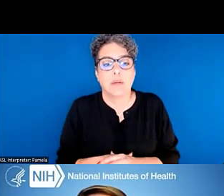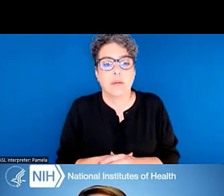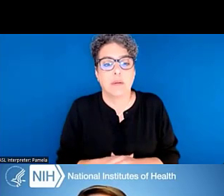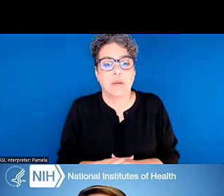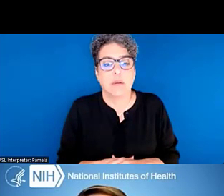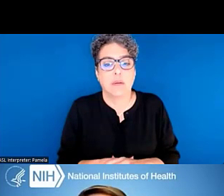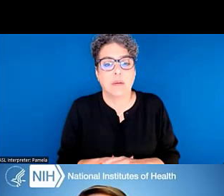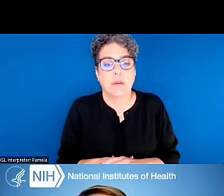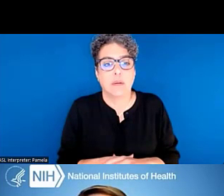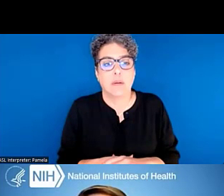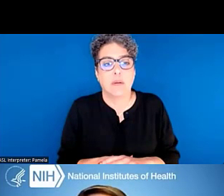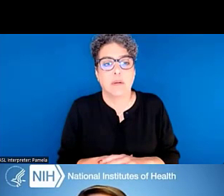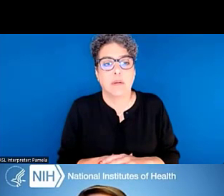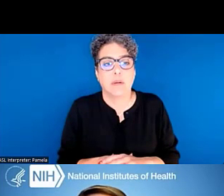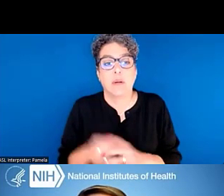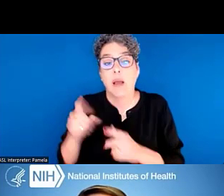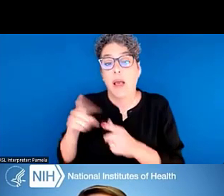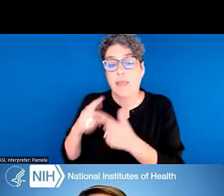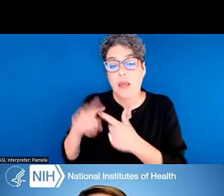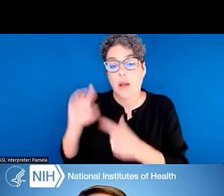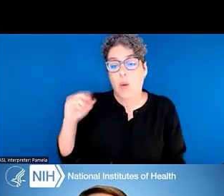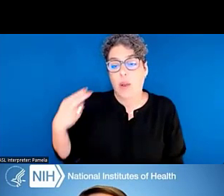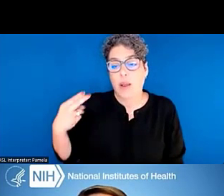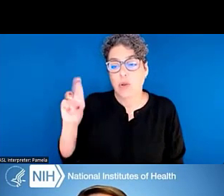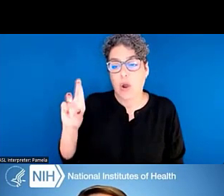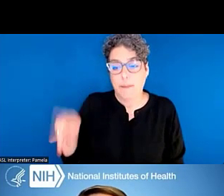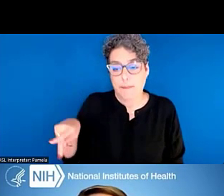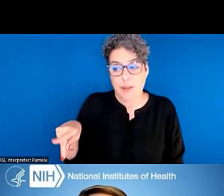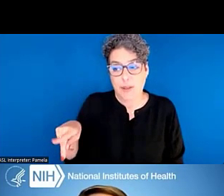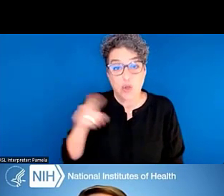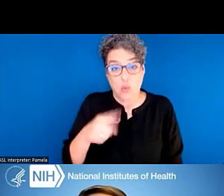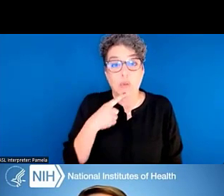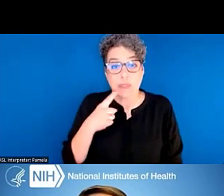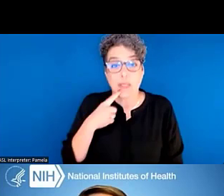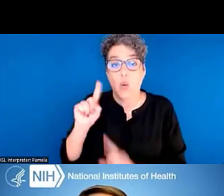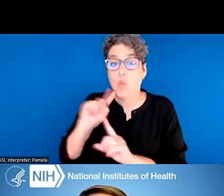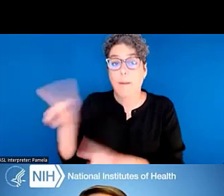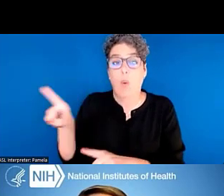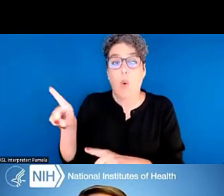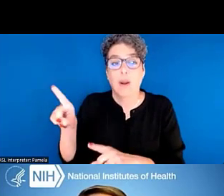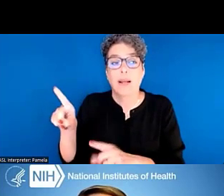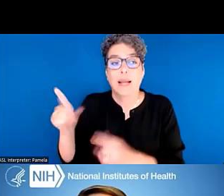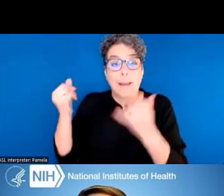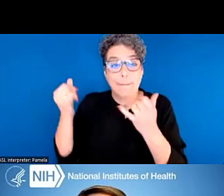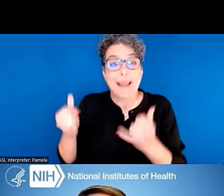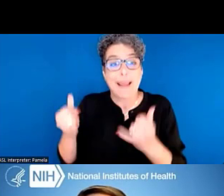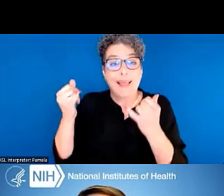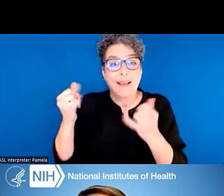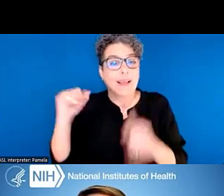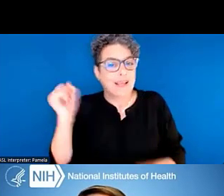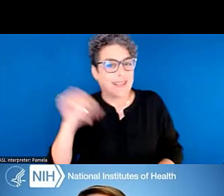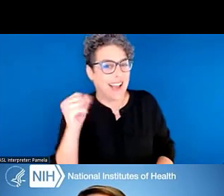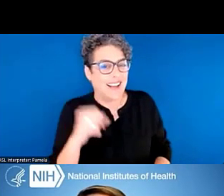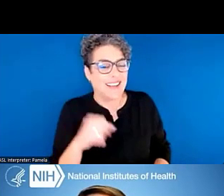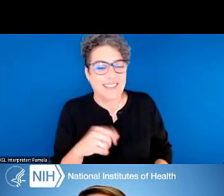Dr. Patricia Valdez: And then about OHRP, report to them immediately, is that right? Dr. Ranjini Ambalavanar: Right. Dr. Patricia Valdez: I'm sorry. I don't see the question .. the answers anymore, but .. .